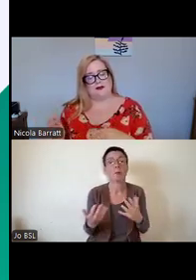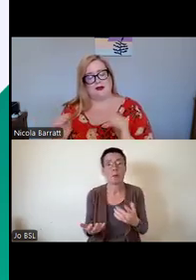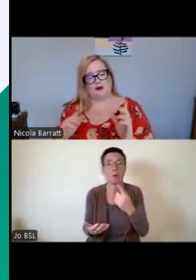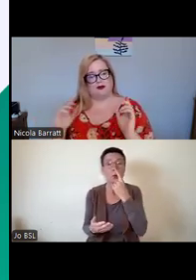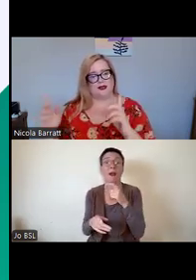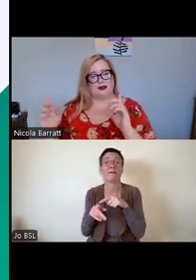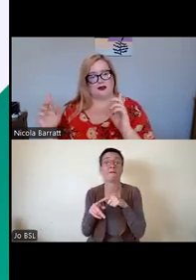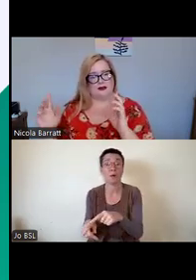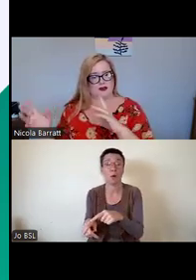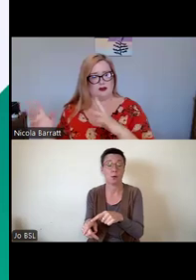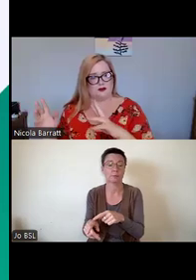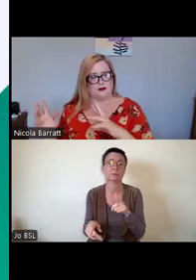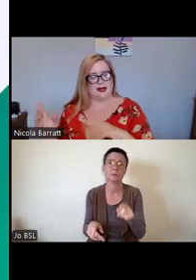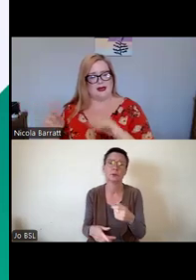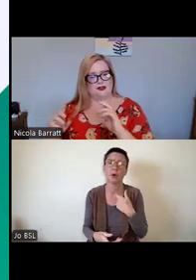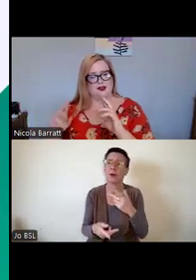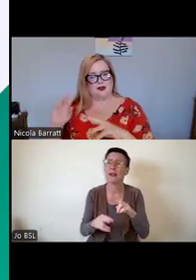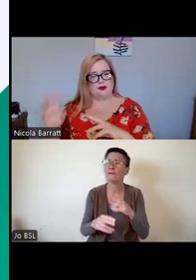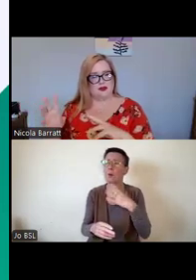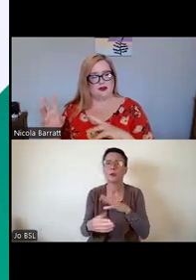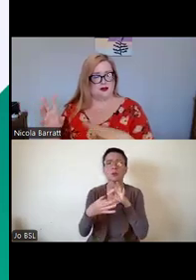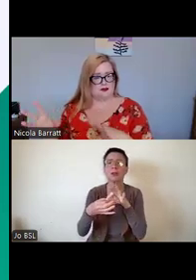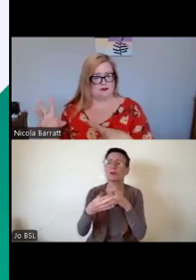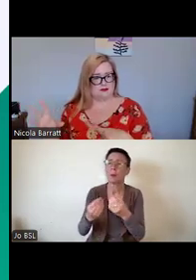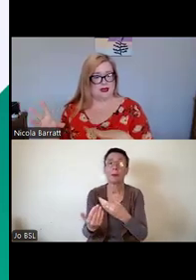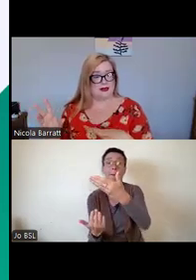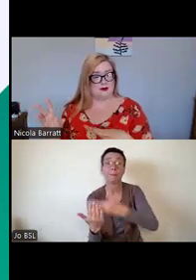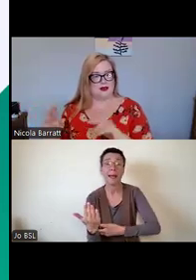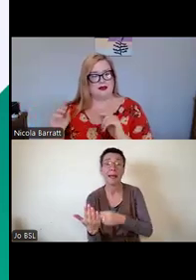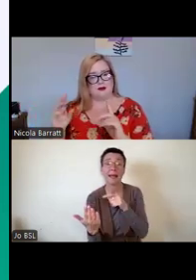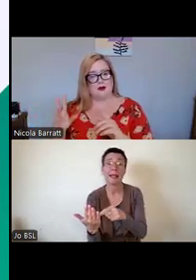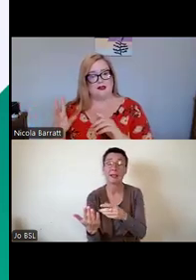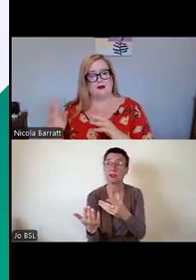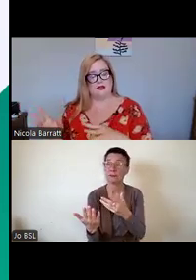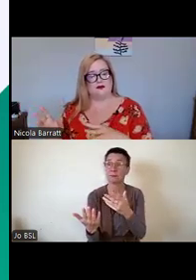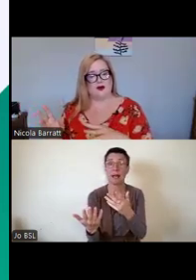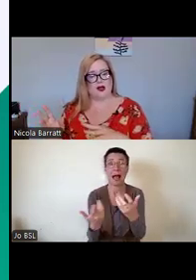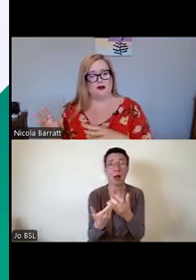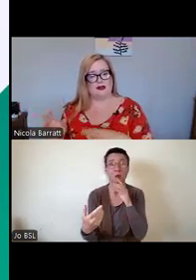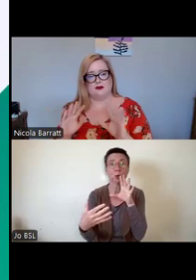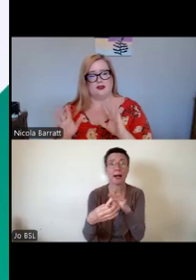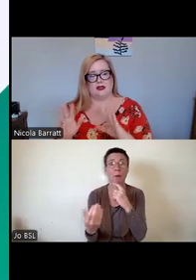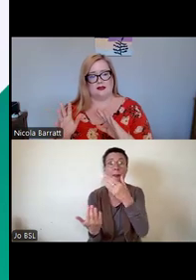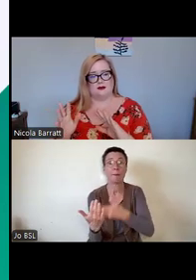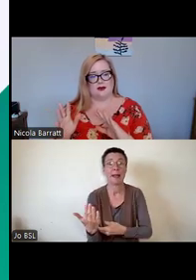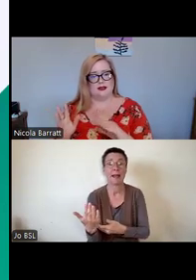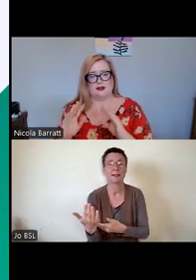If you try to interact with a page and you want to connect with it, the way to do it is to follow. It's not to connect with it.